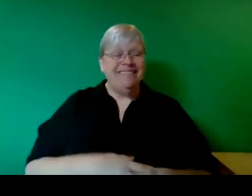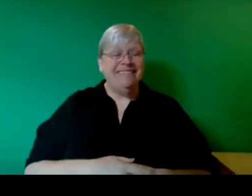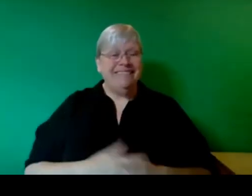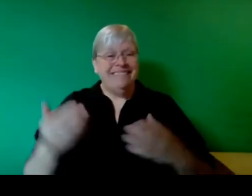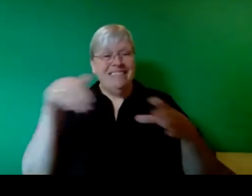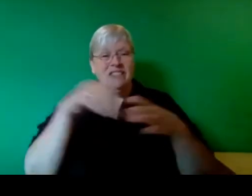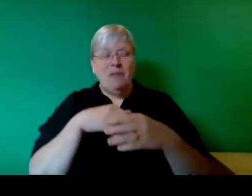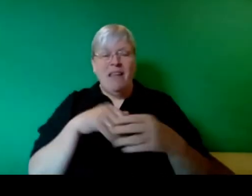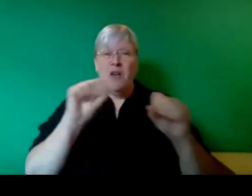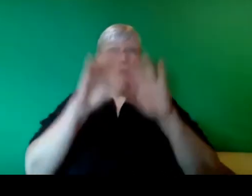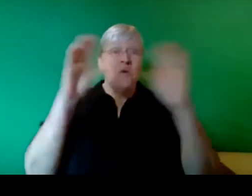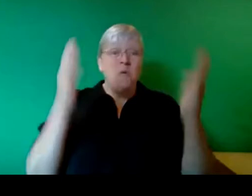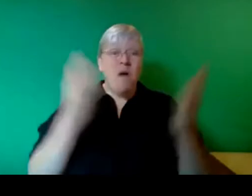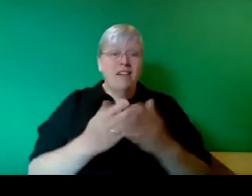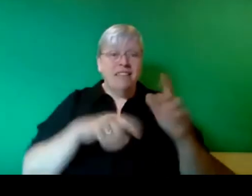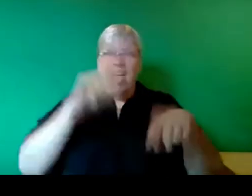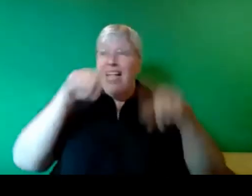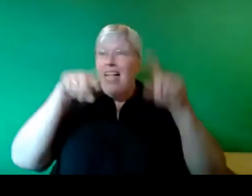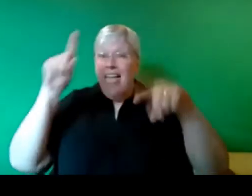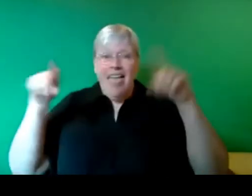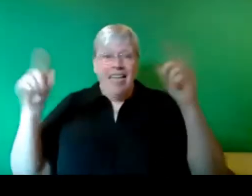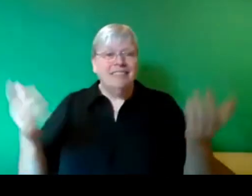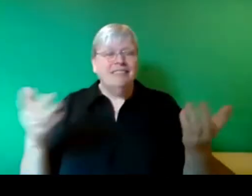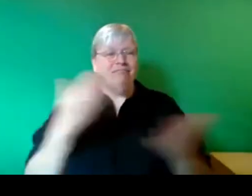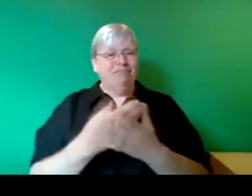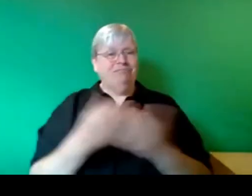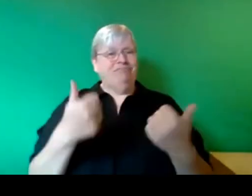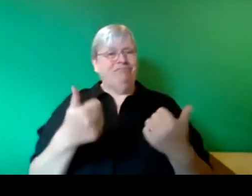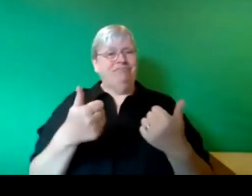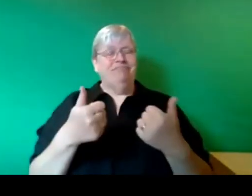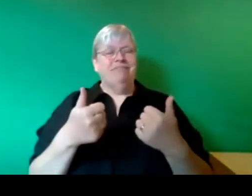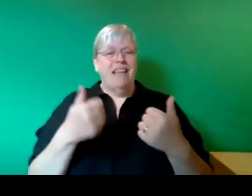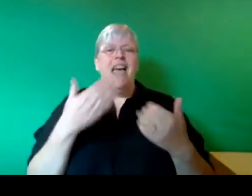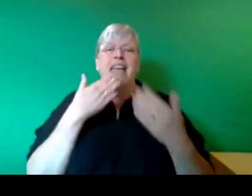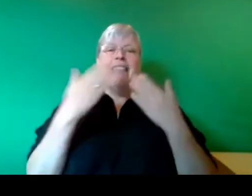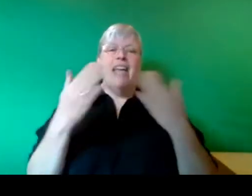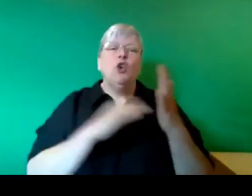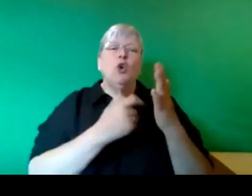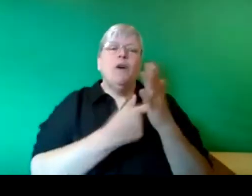can see from the chat and thanks Roz for setting up nicely my thoughts on